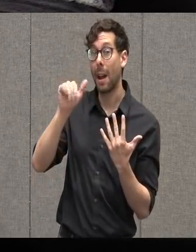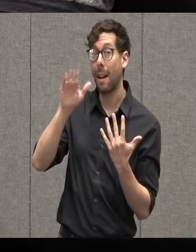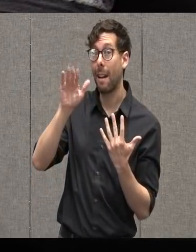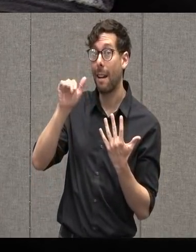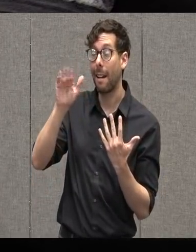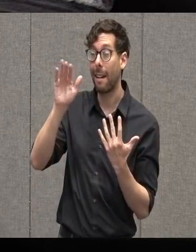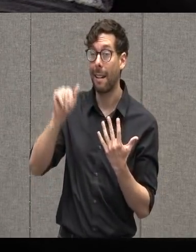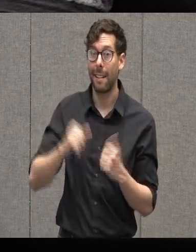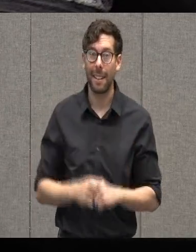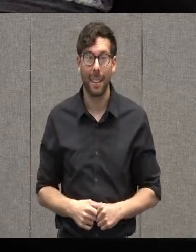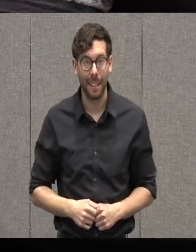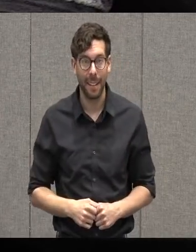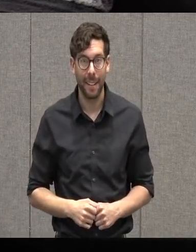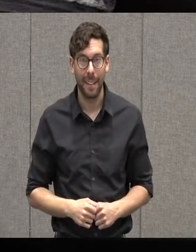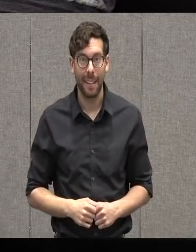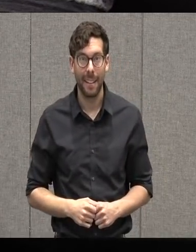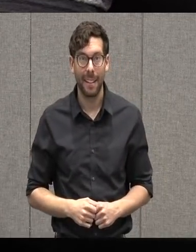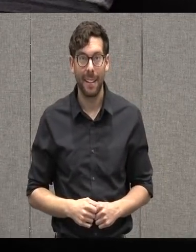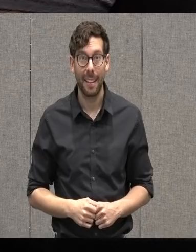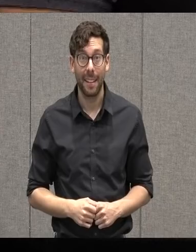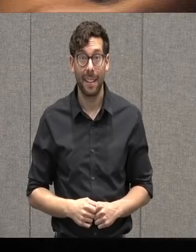Five makes fudge.